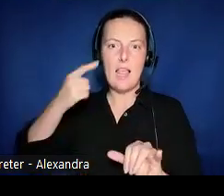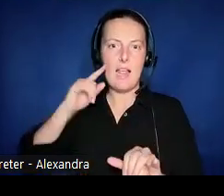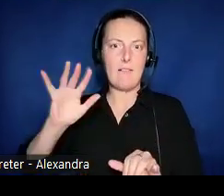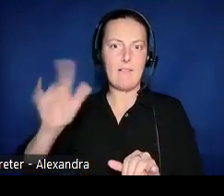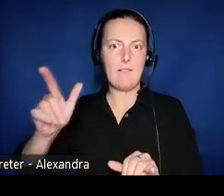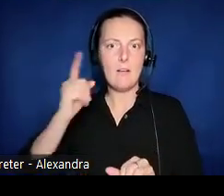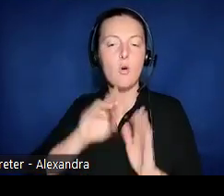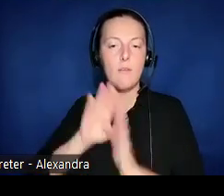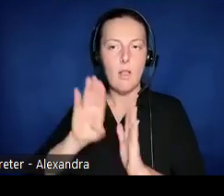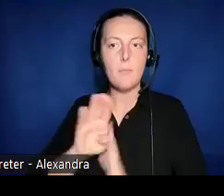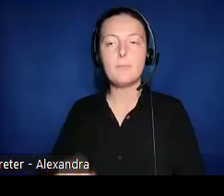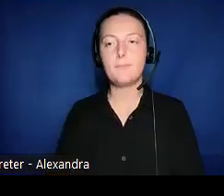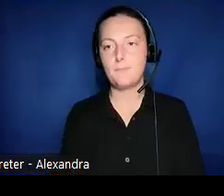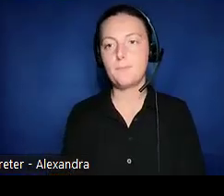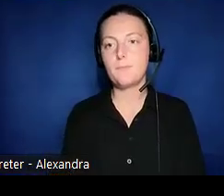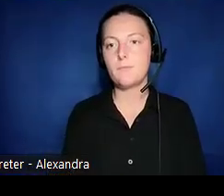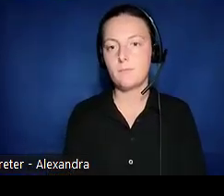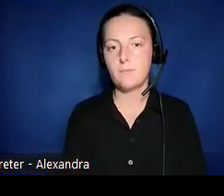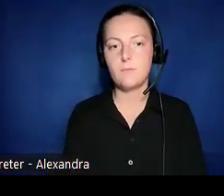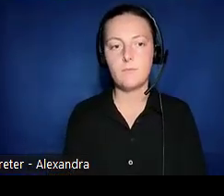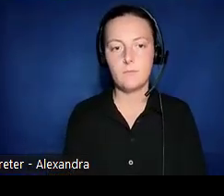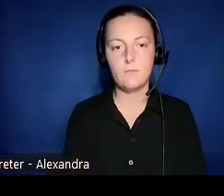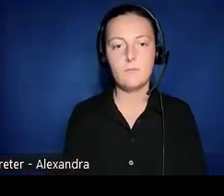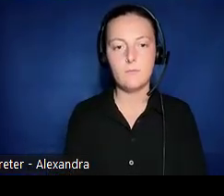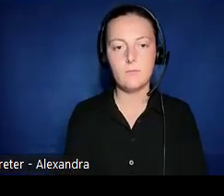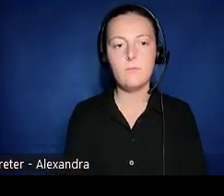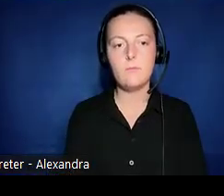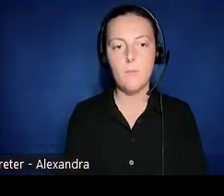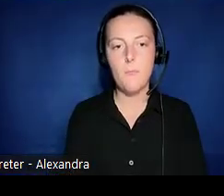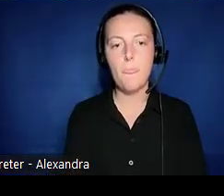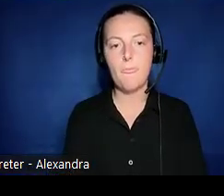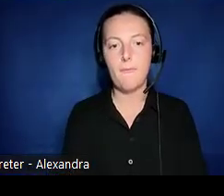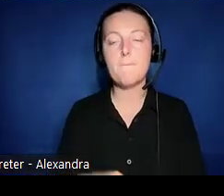that must have felt like to the people who were on the edge of this discovery, it's worth looking at